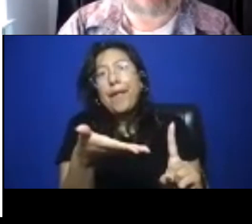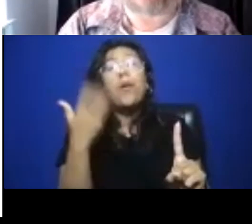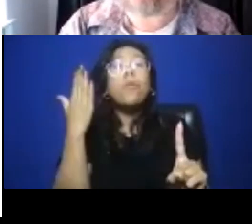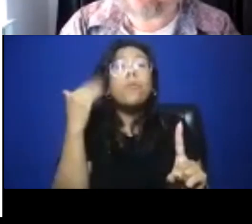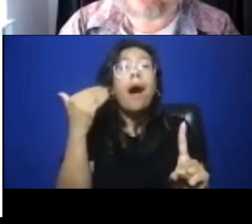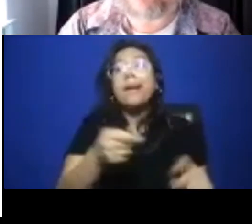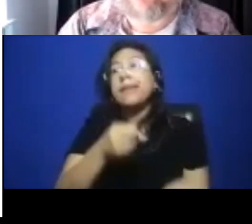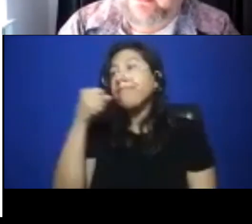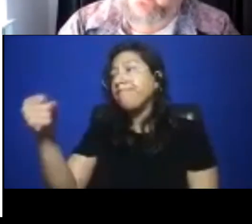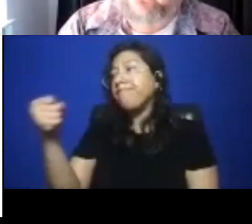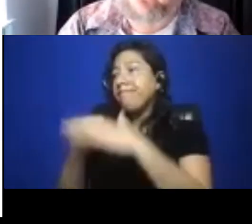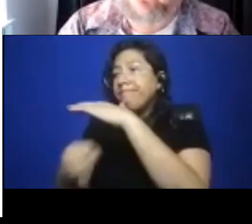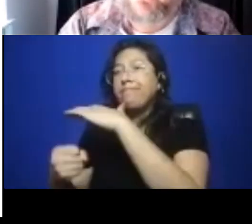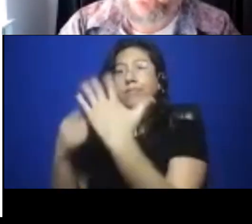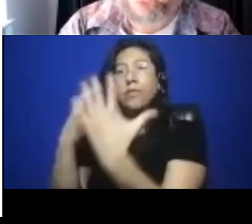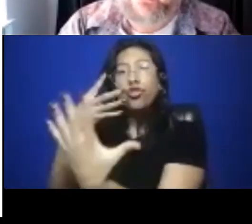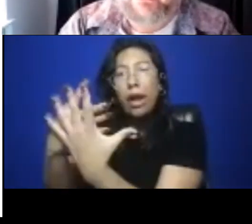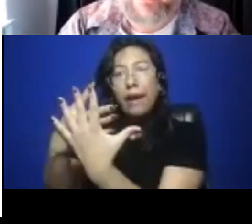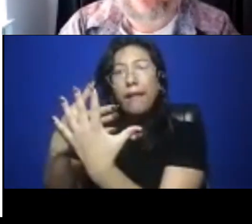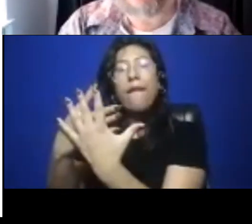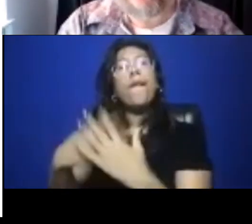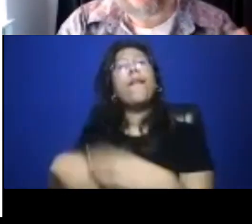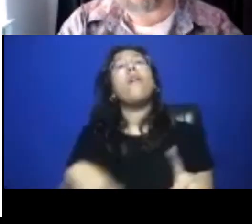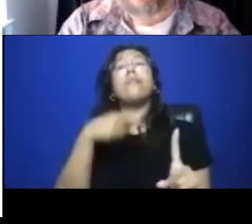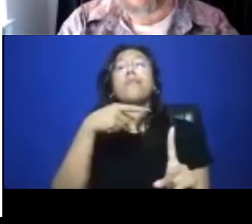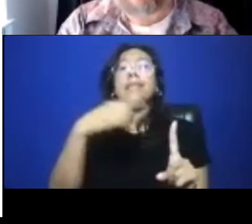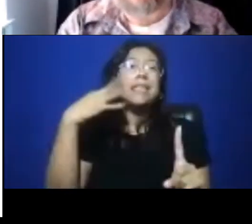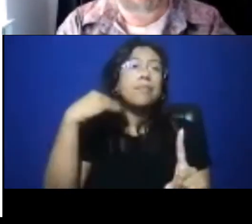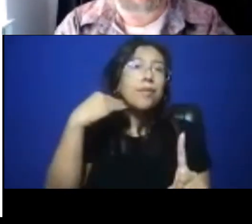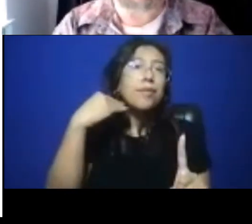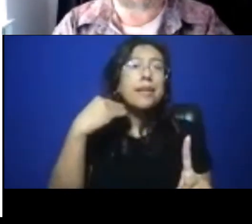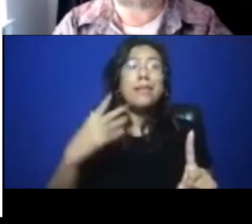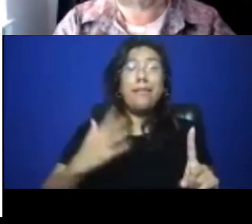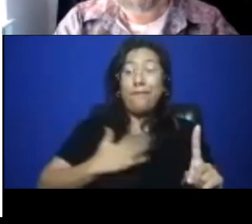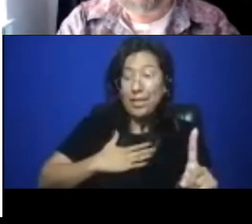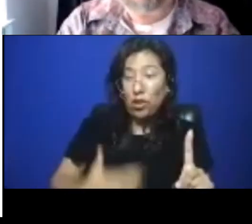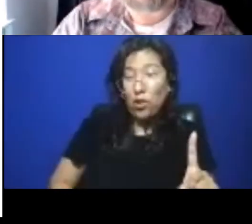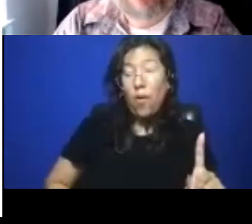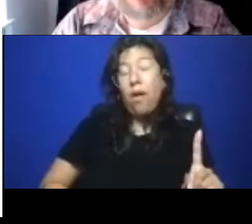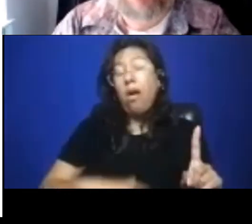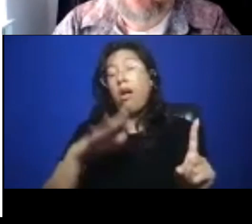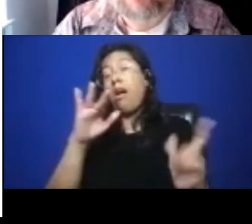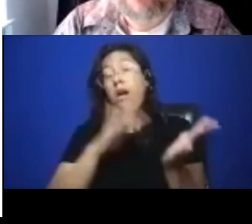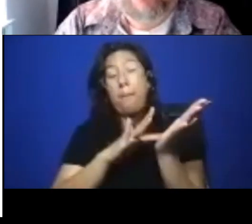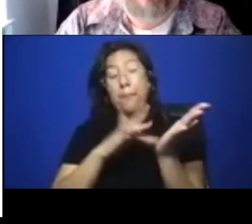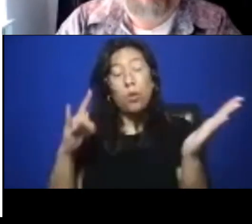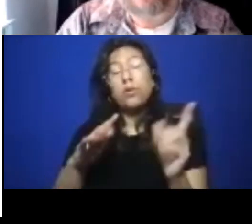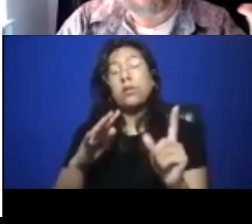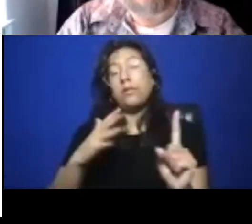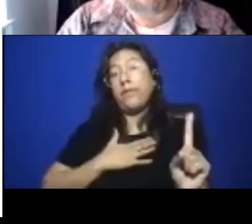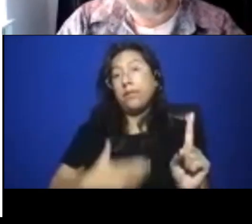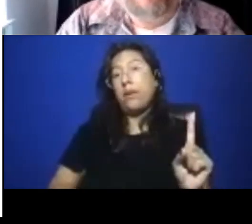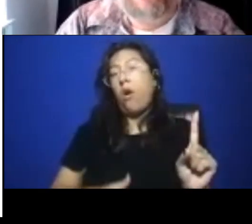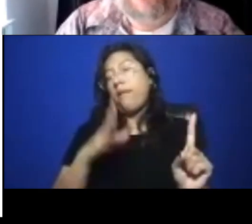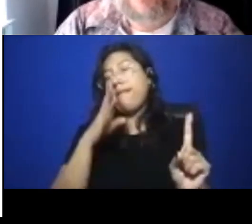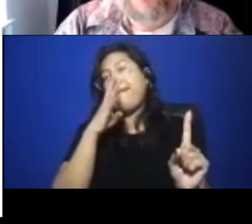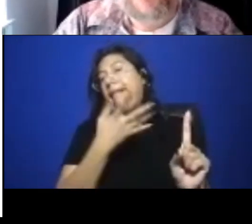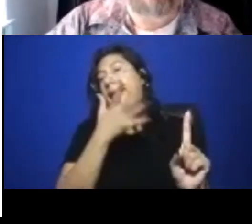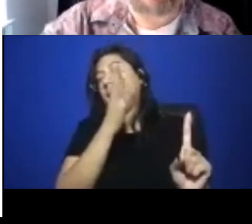or they experienced physical abuse or neglect. Those are examples of ACEs. For trans folks though, it's not 58%,